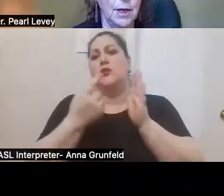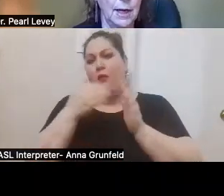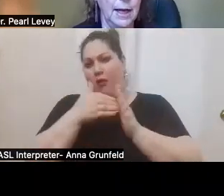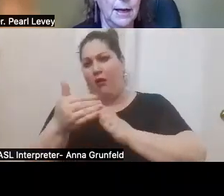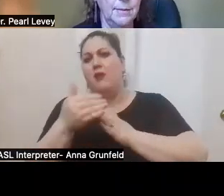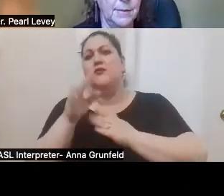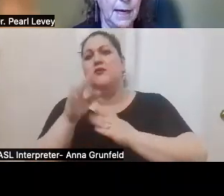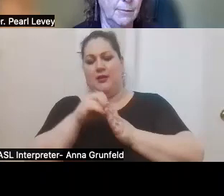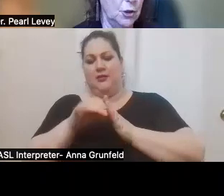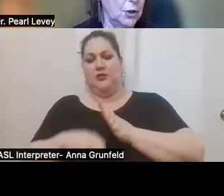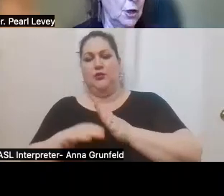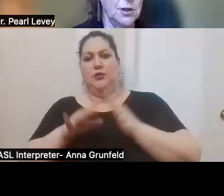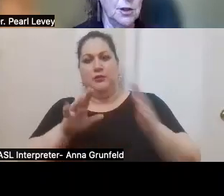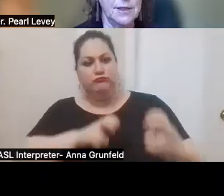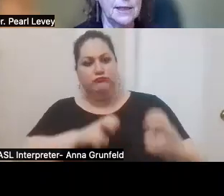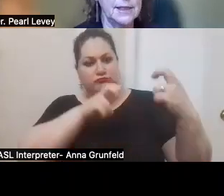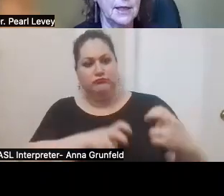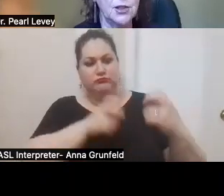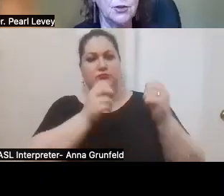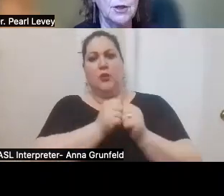And I'm sure Tony's obviously is there too.